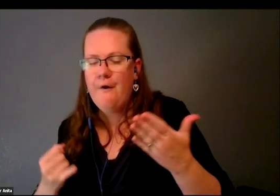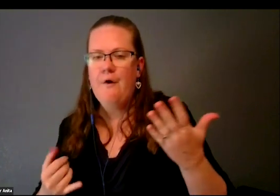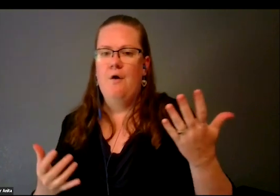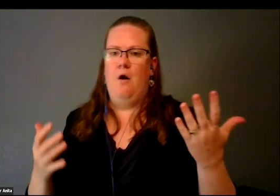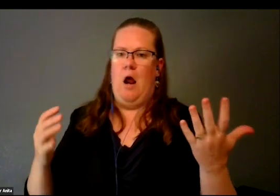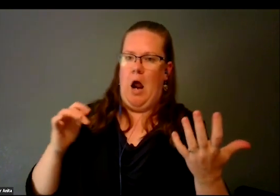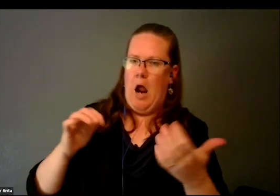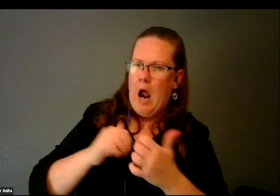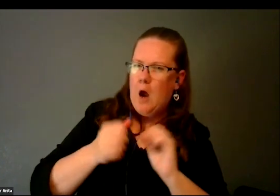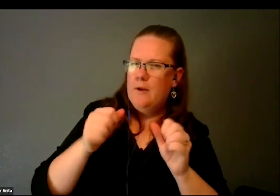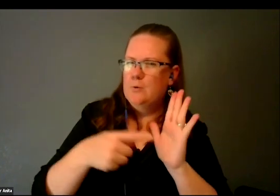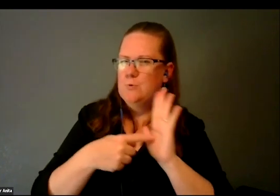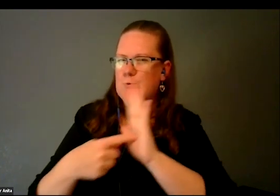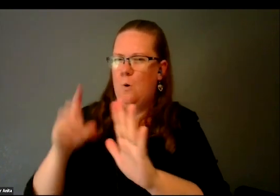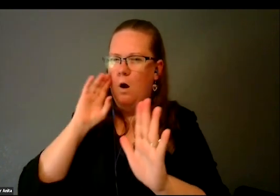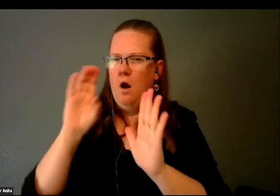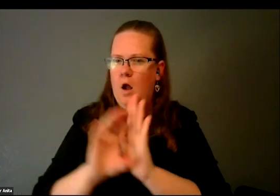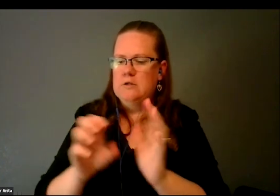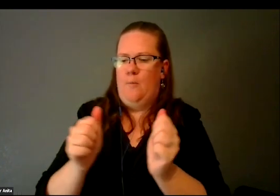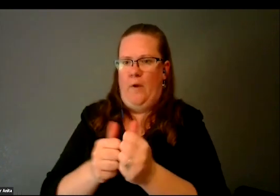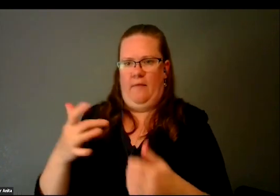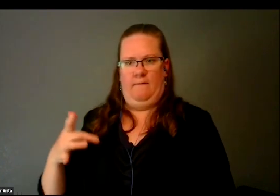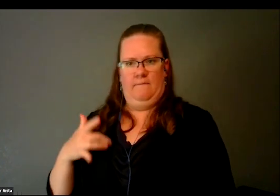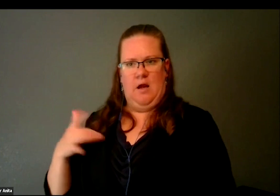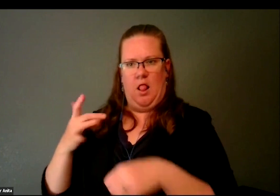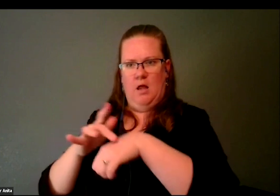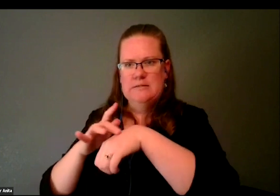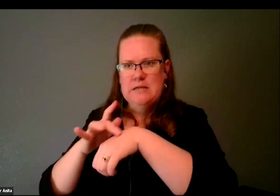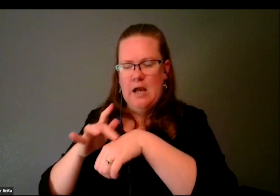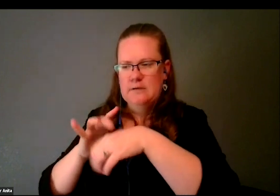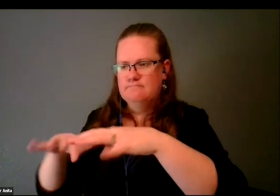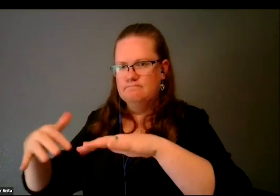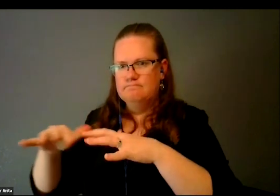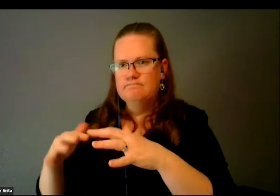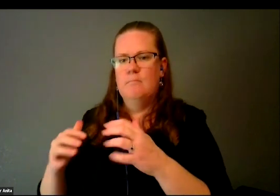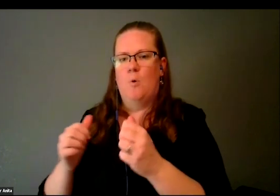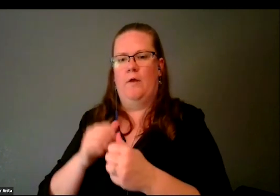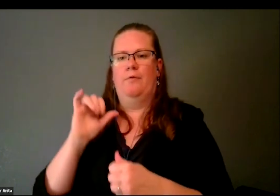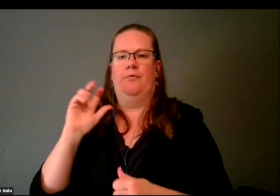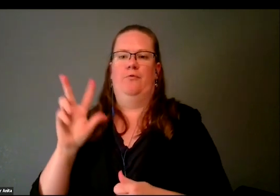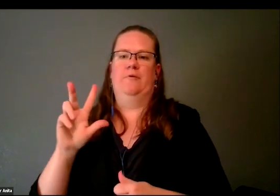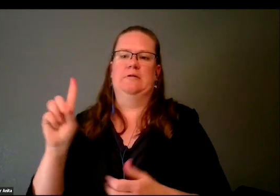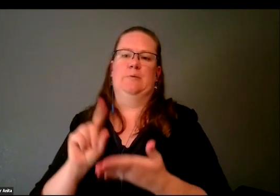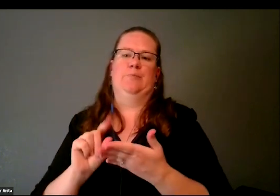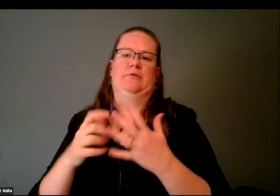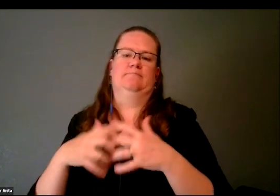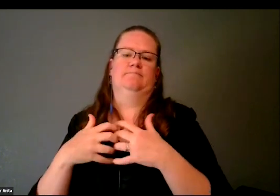some of these concepts tactilely with the 3D printer. On the screen here, we have a few examples.